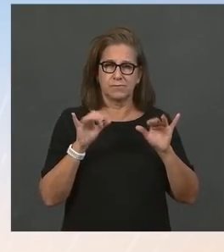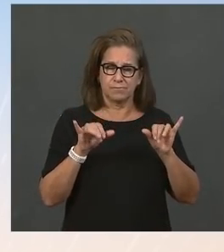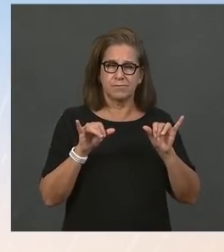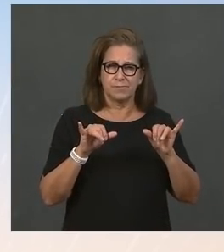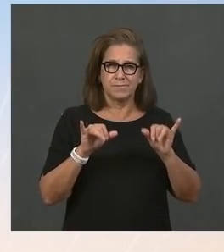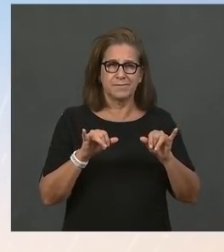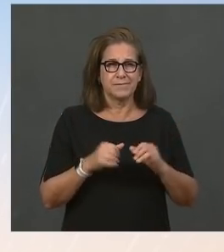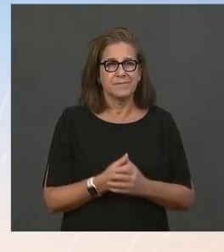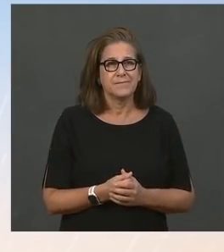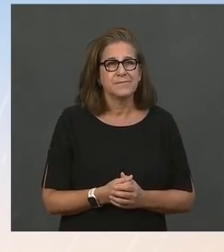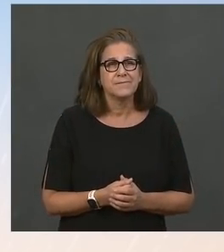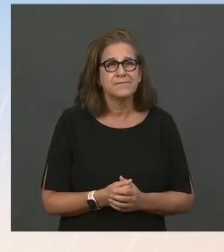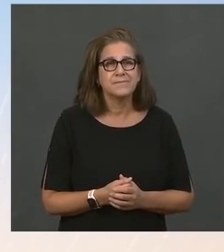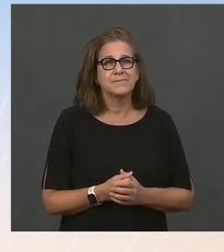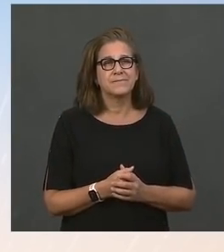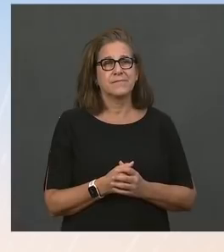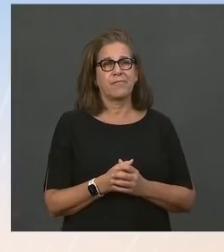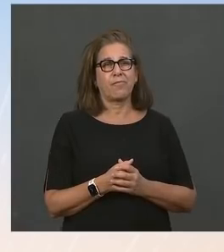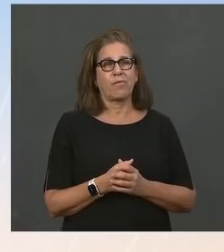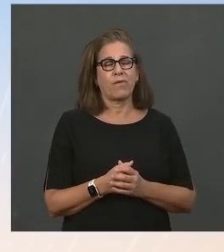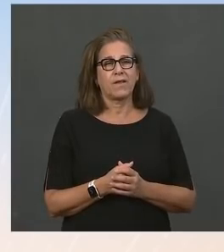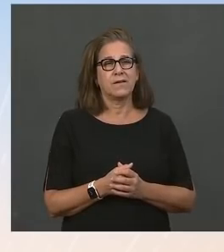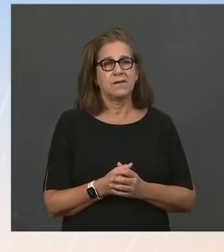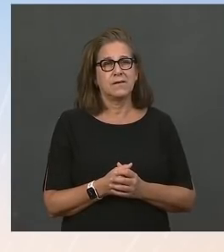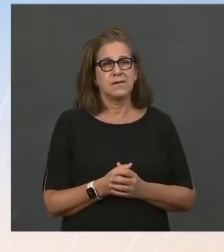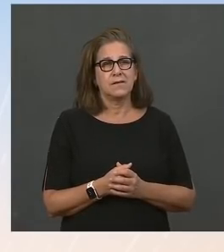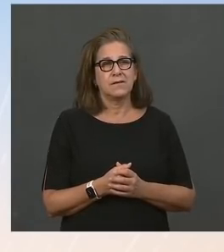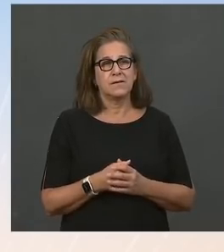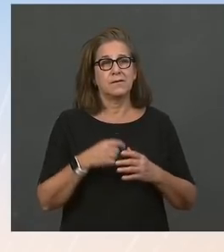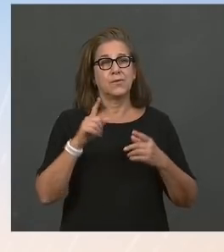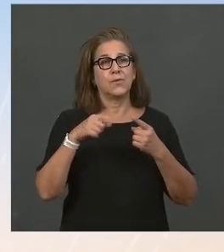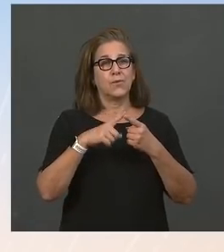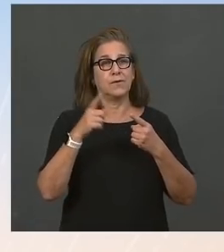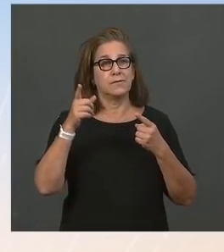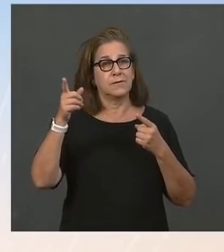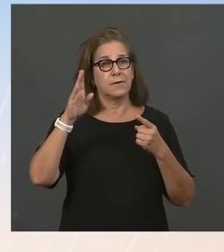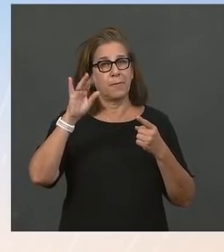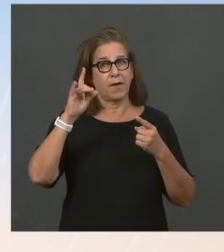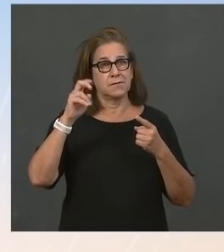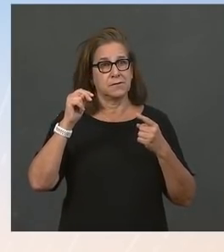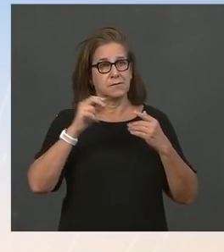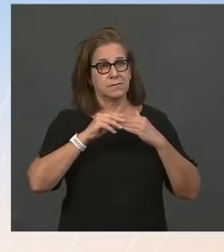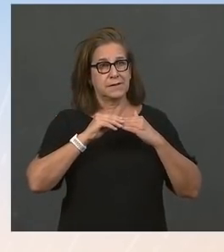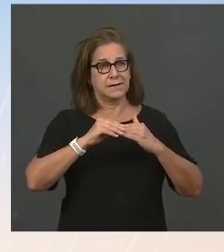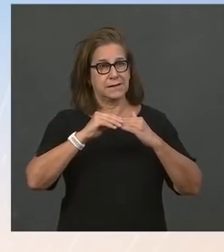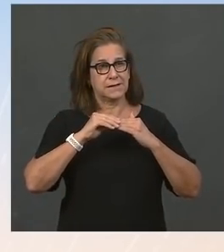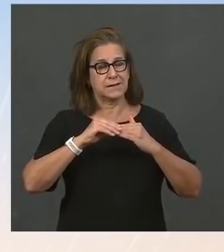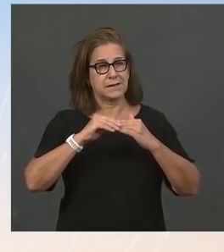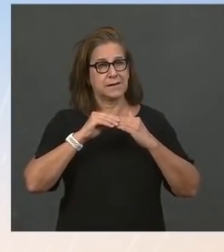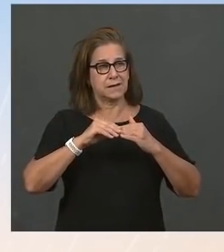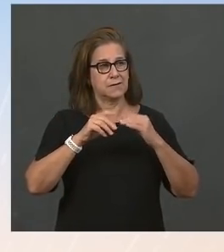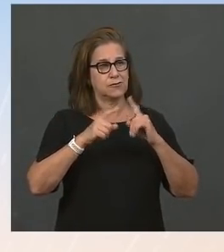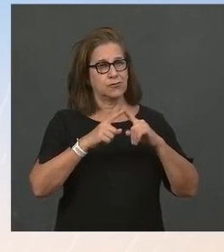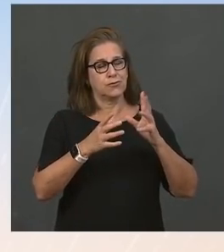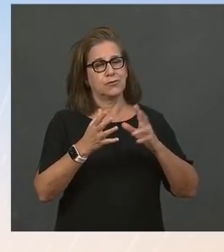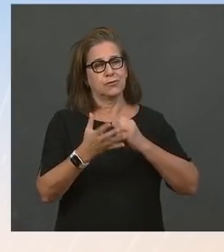the voting rights bill back when he was a senator, that was done in a bipartisan way. And he is frustrated, he is disappointed,